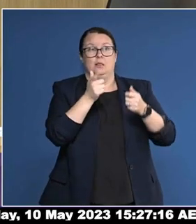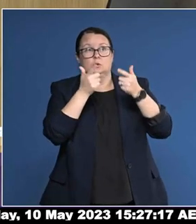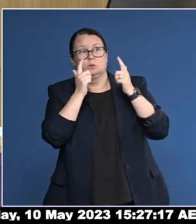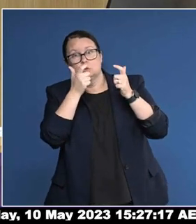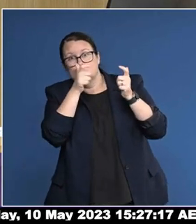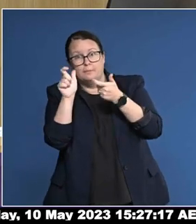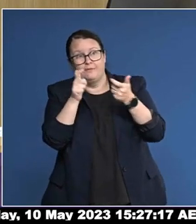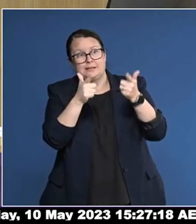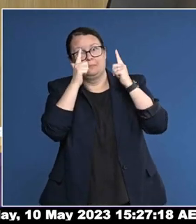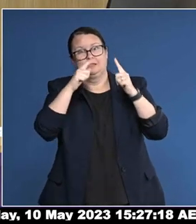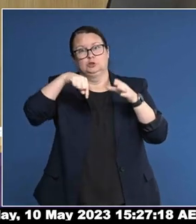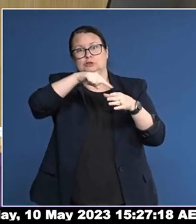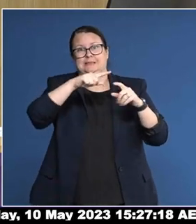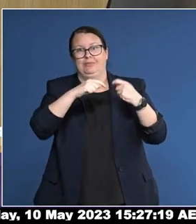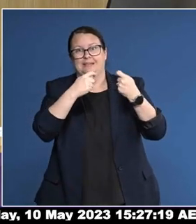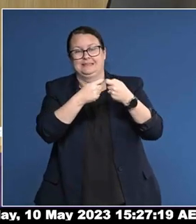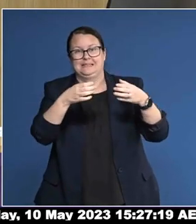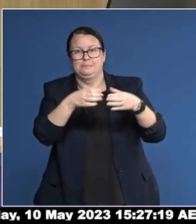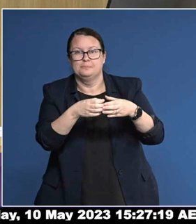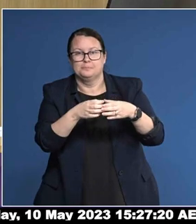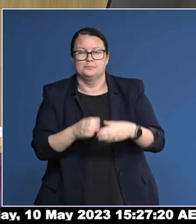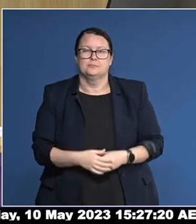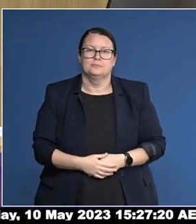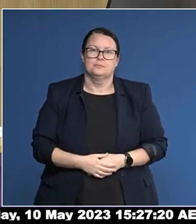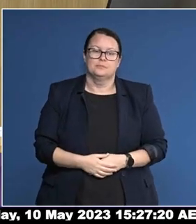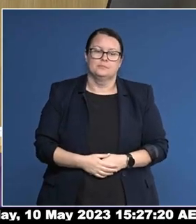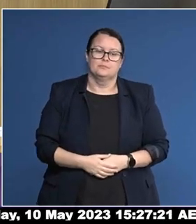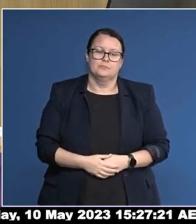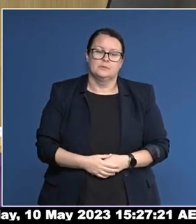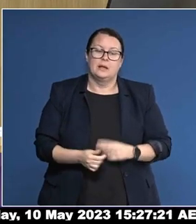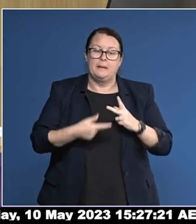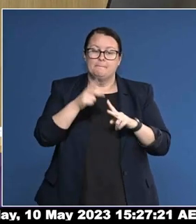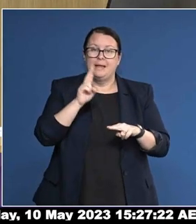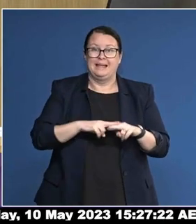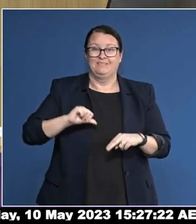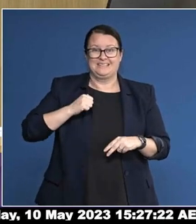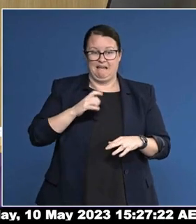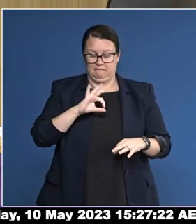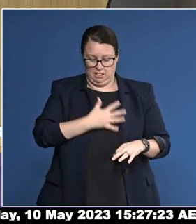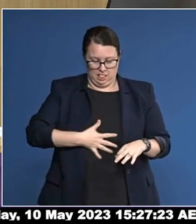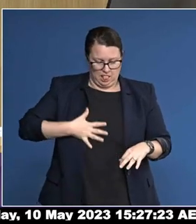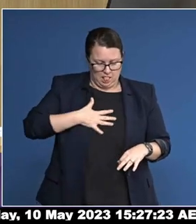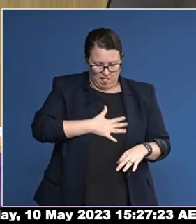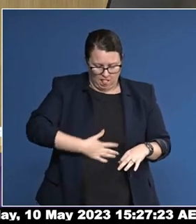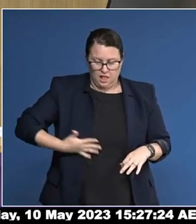team. The staff member can, in their own right, make contact, but we do encourage in a